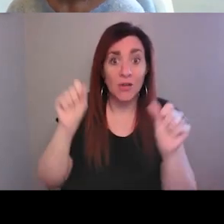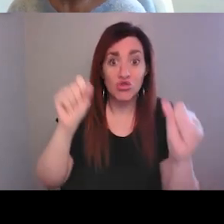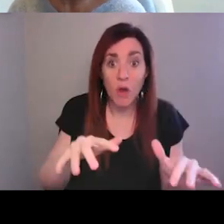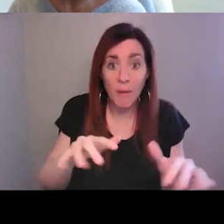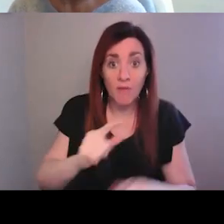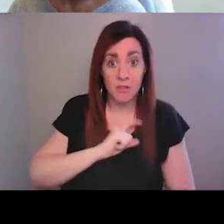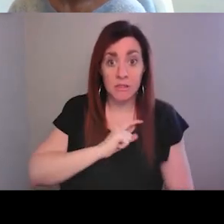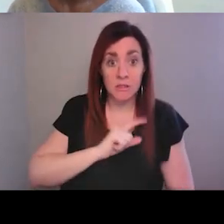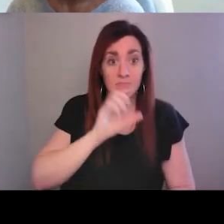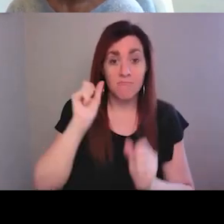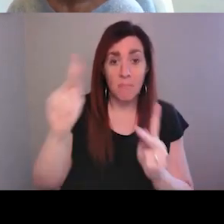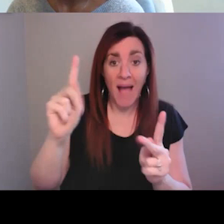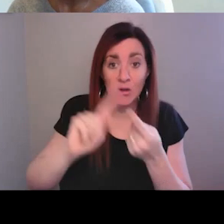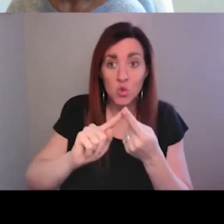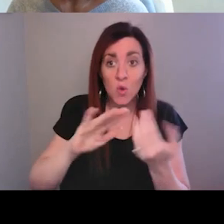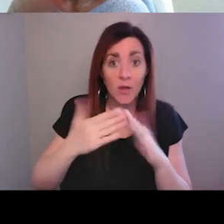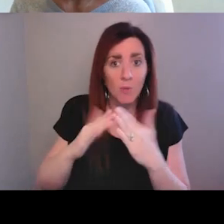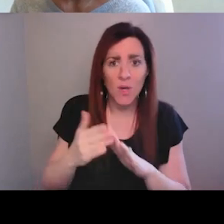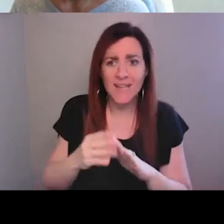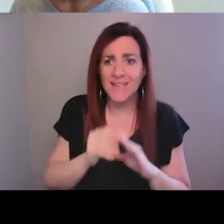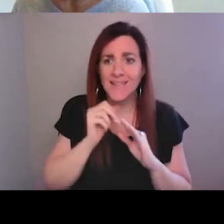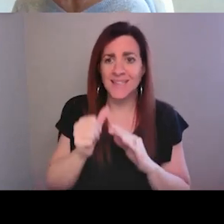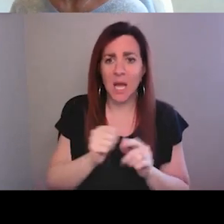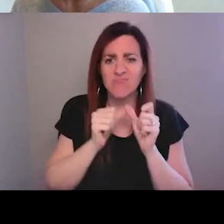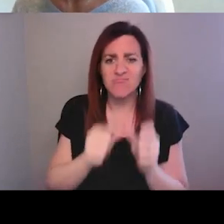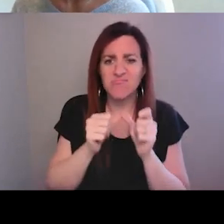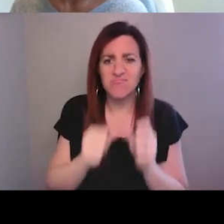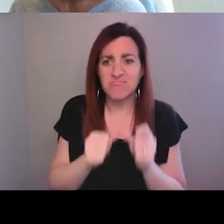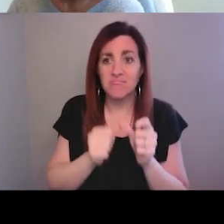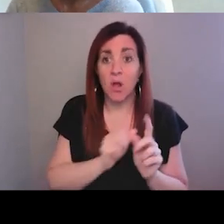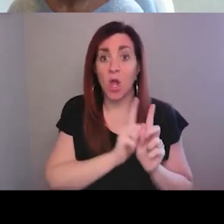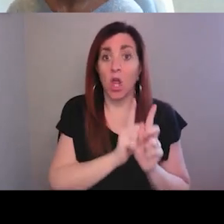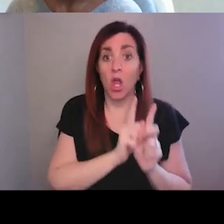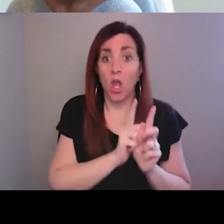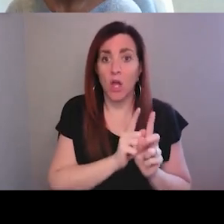BACK OUT IN THE COMMUNITY AND NOT CONTINUING THAT PRESENCE WITH